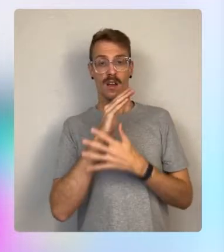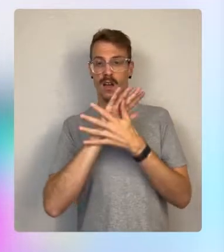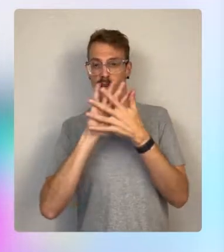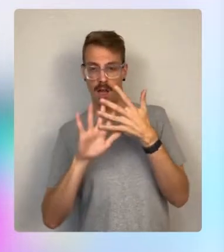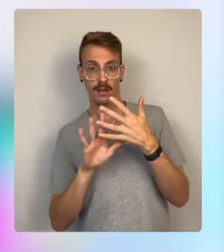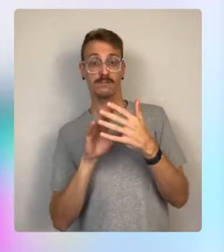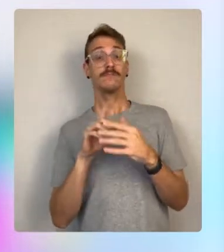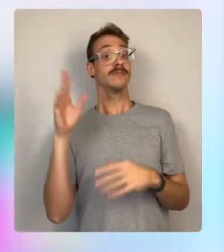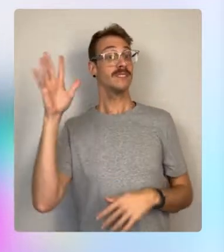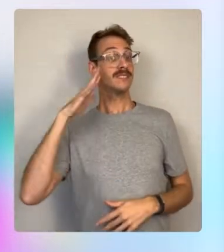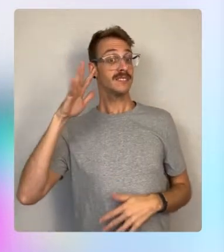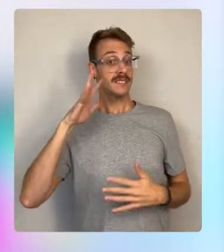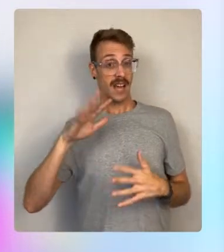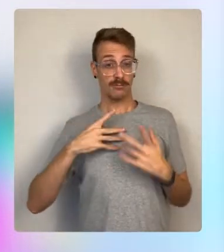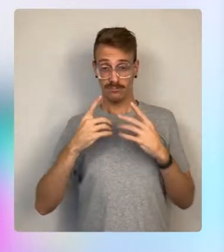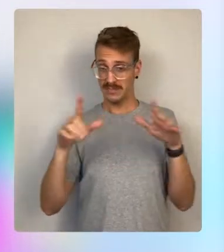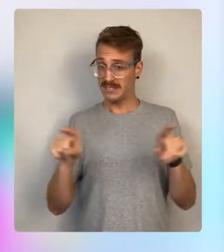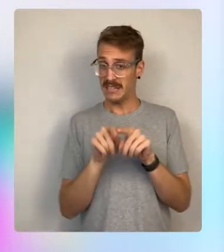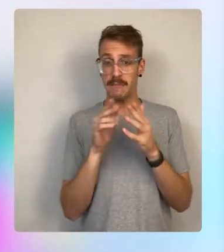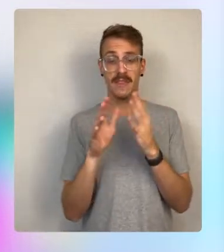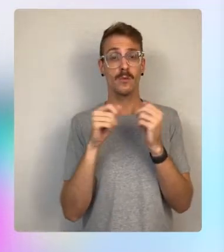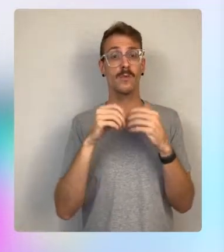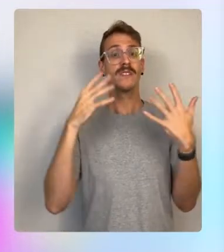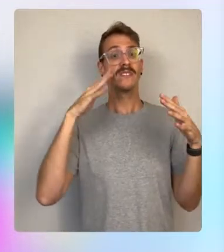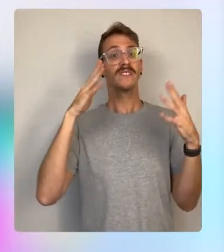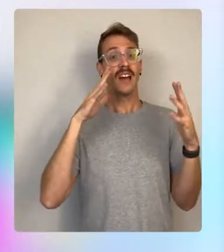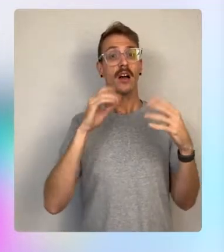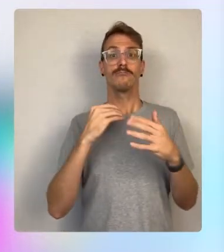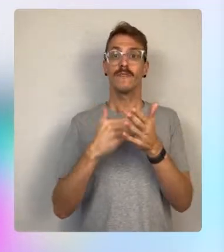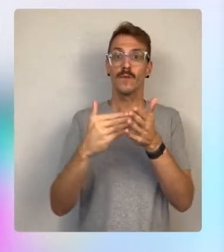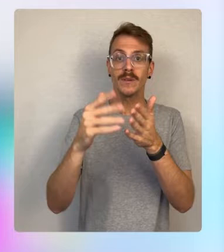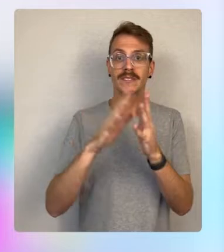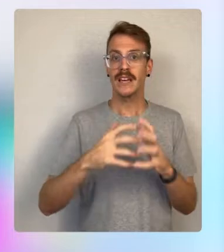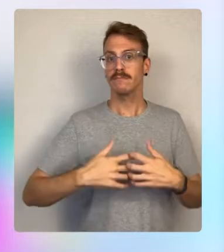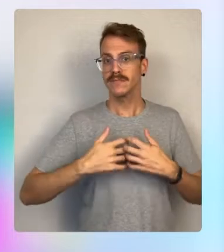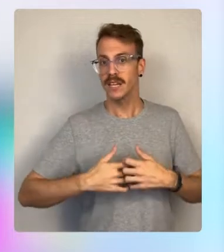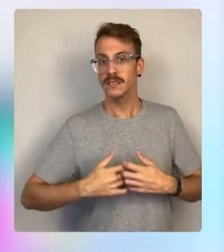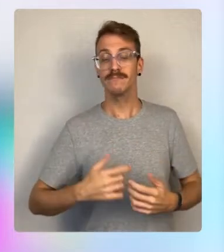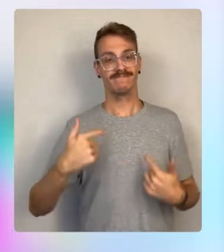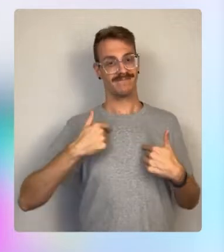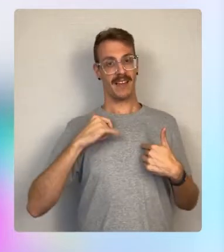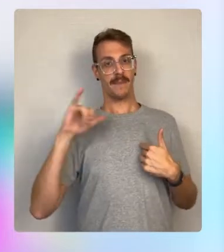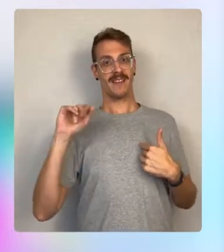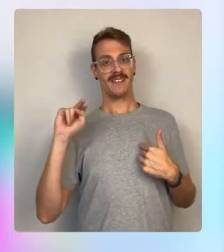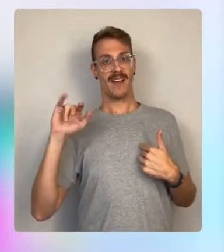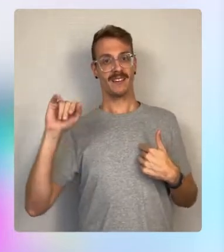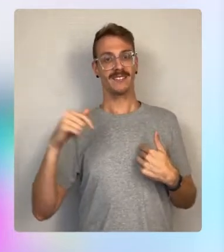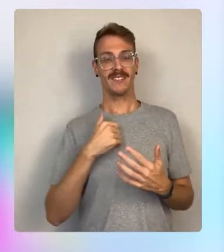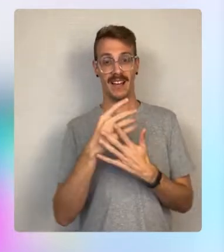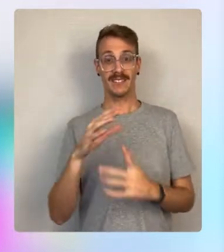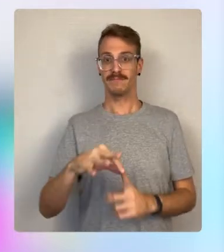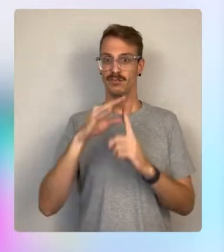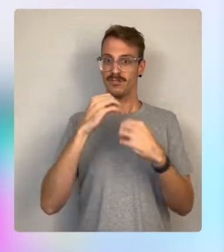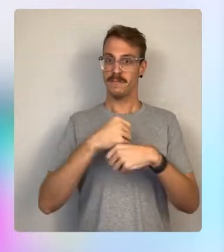The sound designer does the same with sonic elements, frequency, and mechanics. I'm Yannis, and I specialize in helping creators